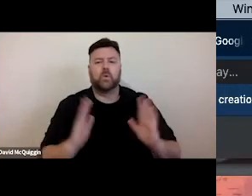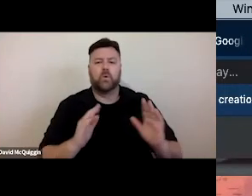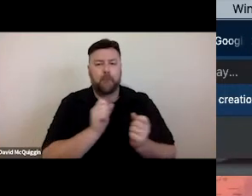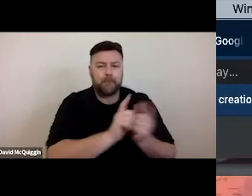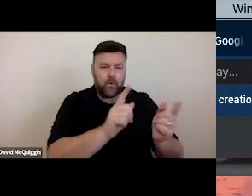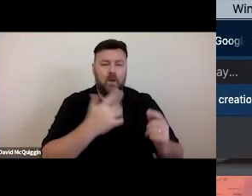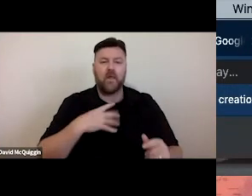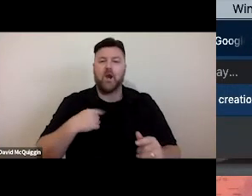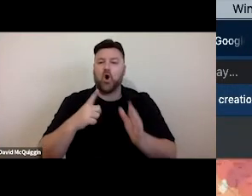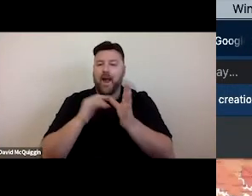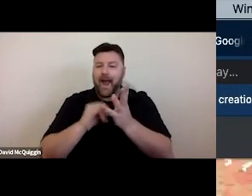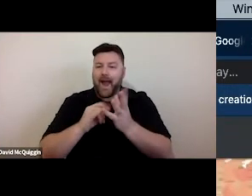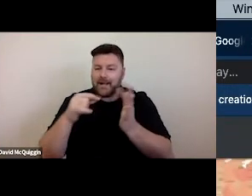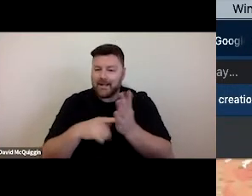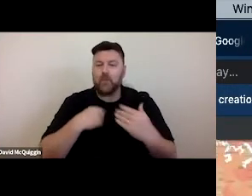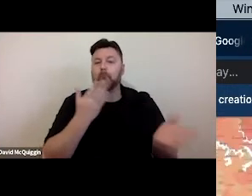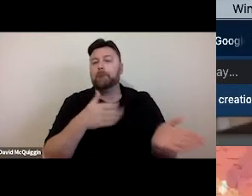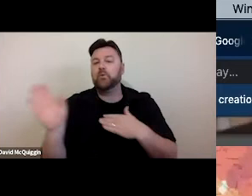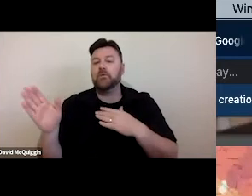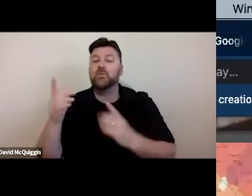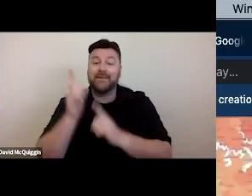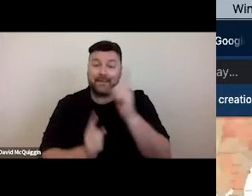So they'll move into the city once they've retired.